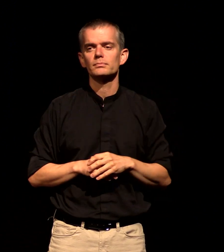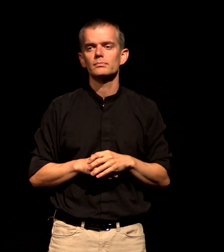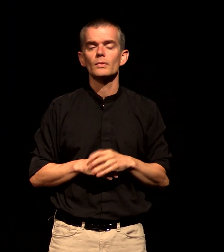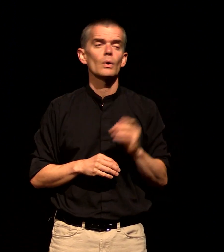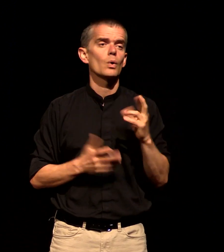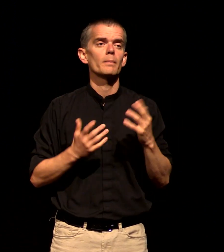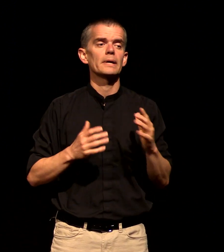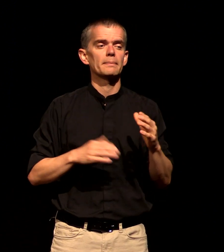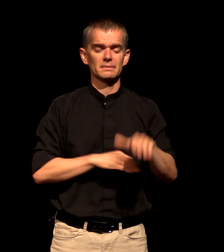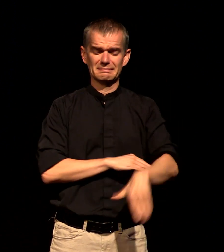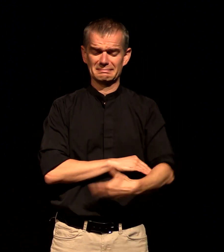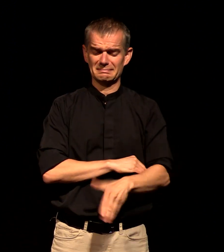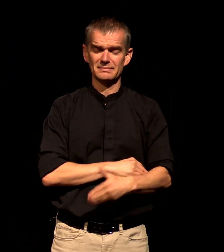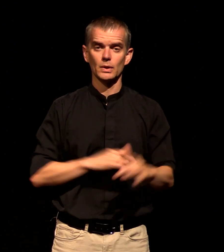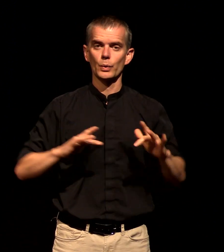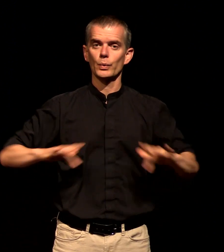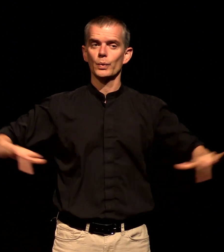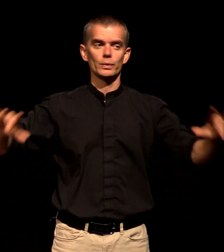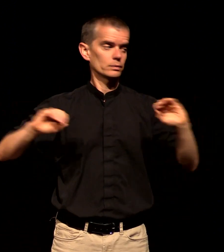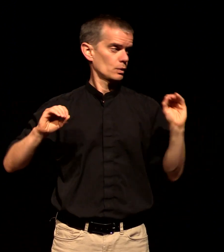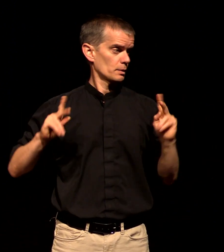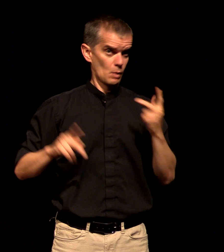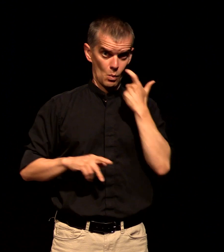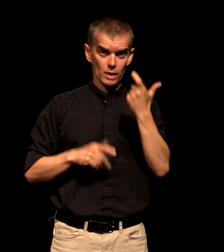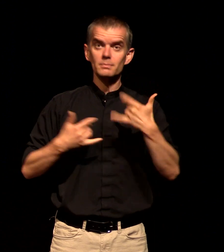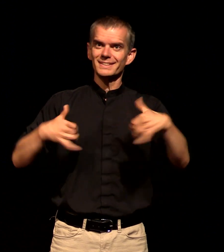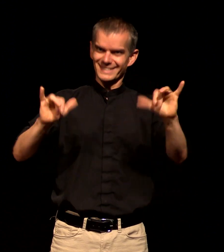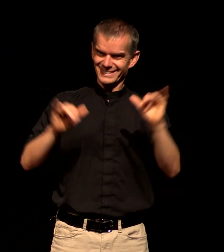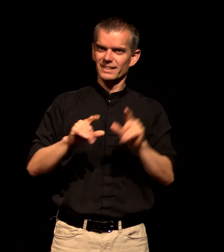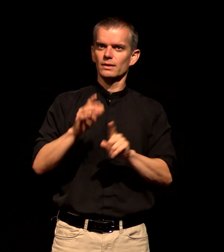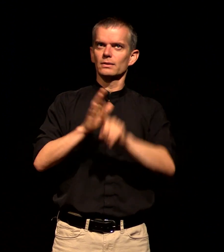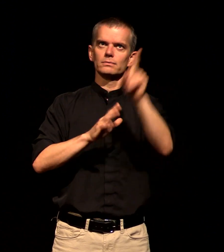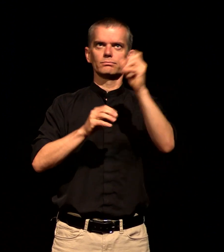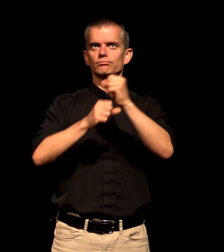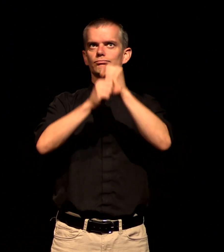because it's three o'clock in the morning. It's dark, and